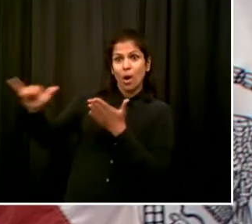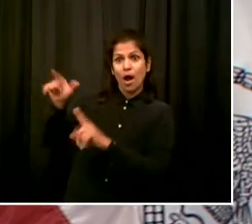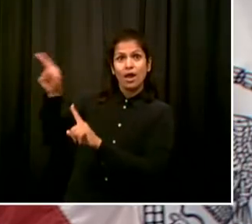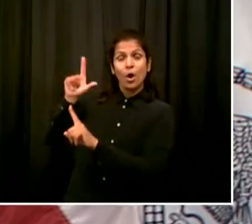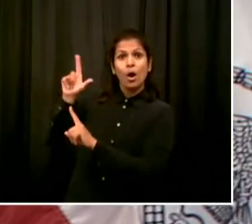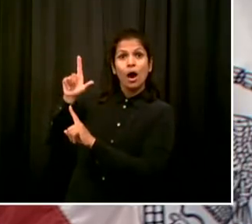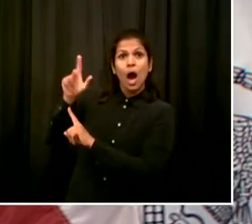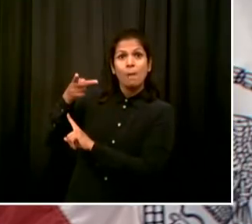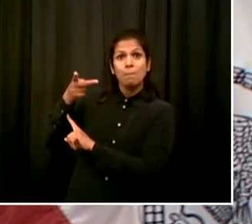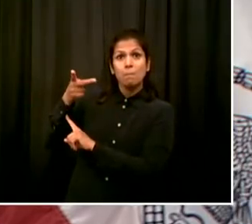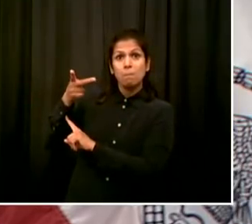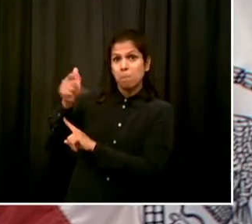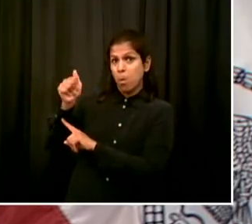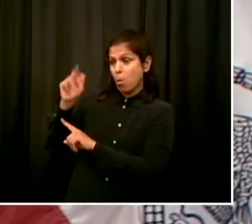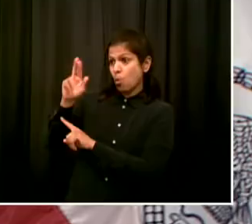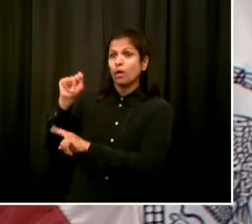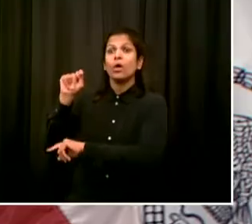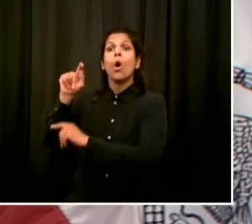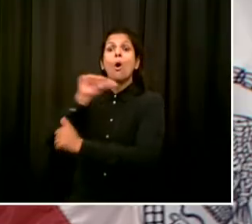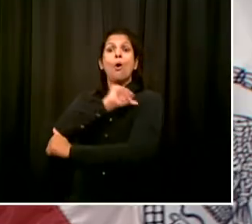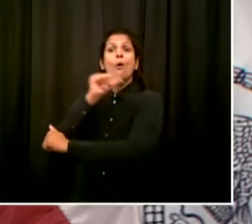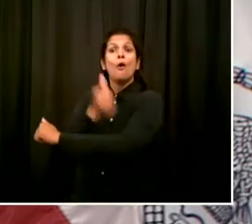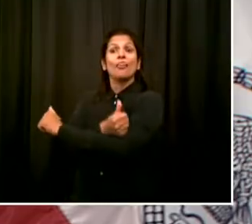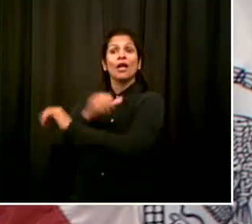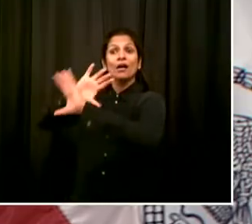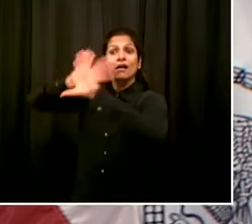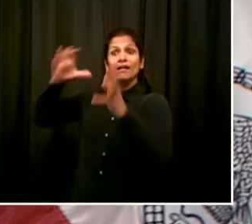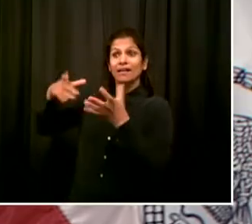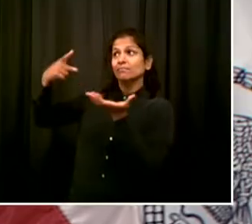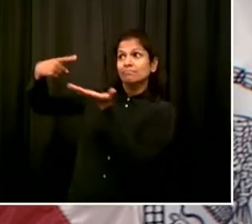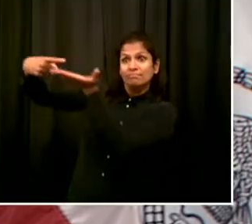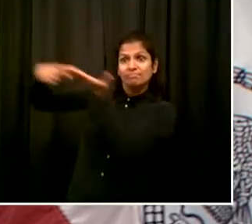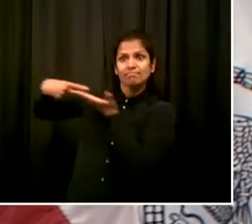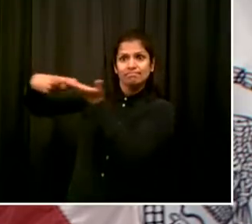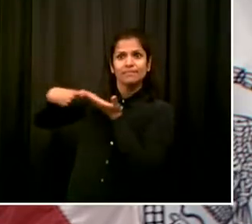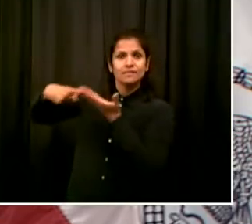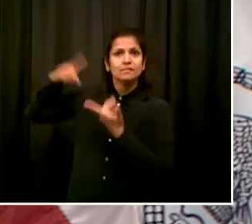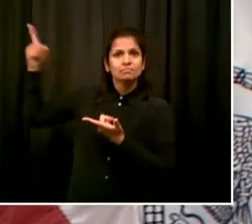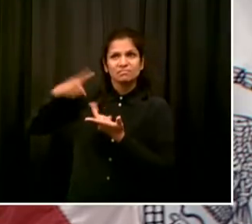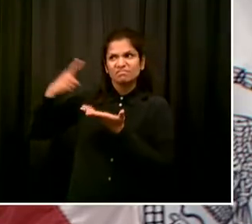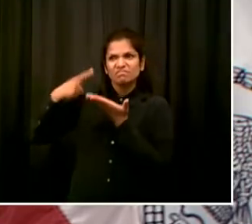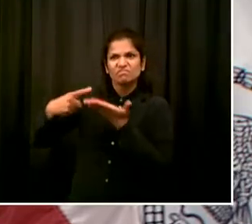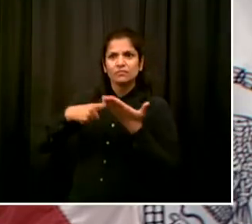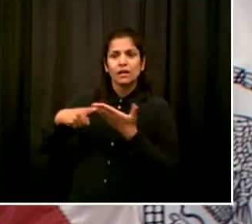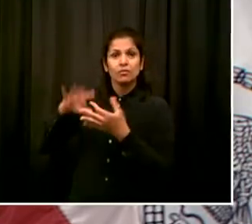WITH THE STATE AND WORKING WITH THE AIRLINES TO GET THOSE NAMES AND SHARE THEM WITH THE CITY AND THEN THEY